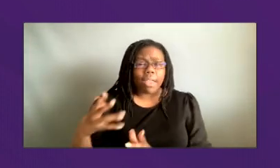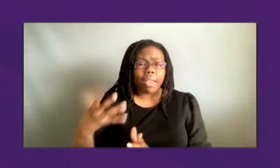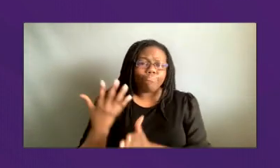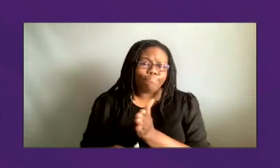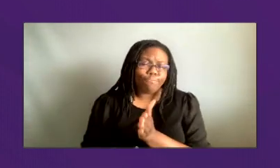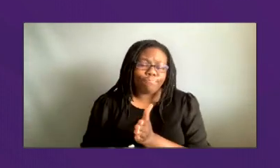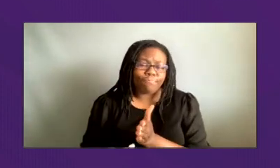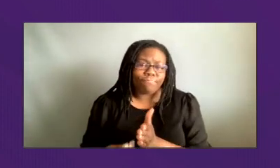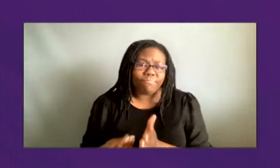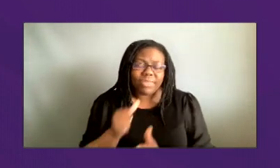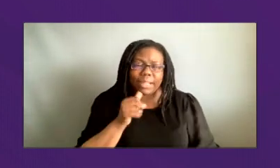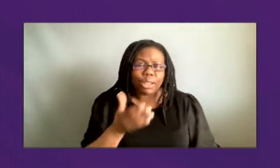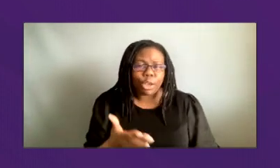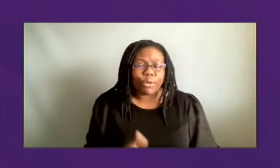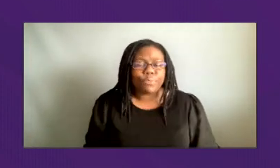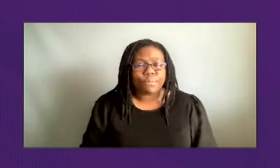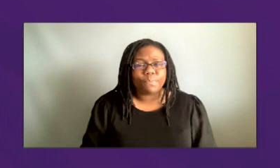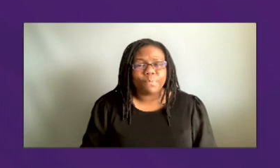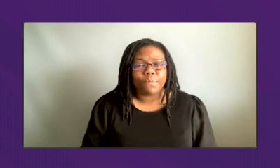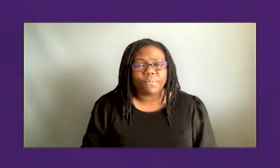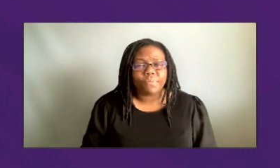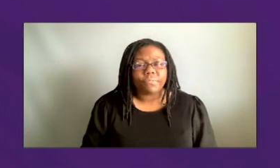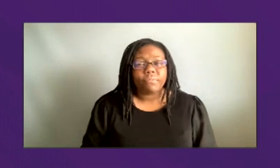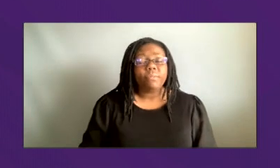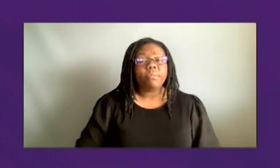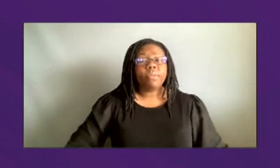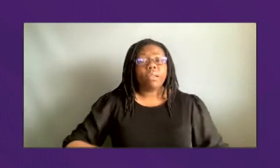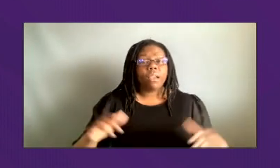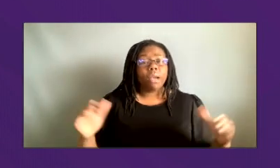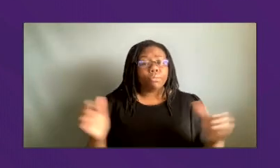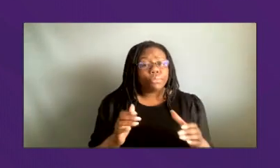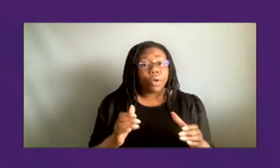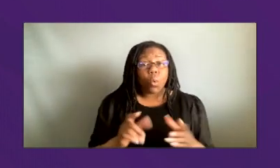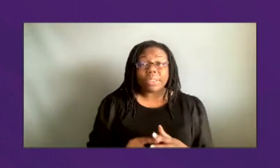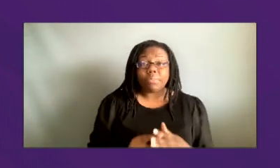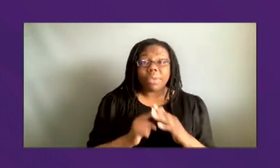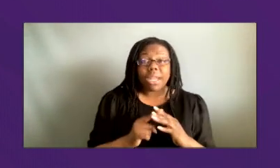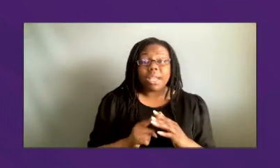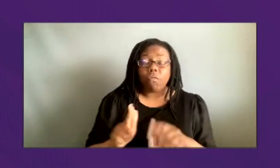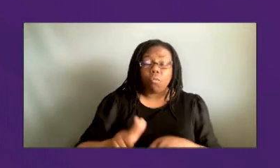the beginning of a long history of interactions between American Indians and immigrants. It was